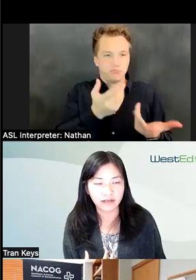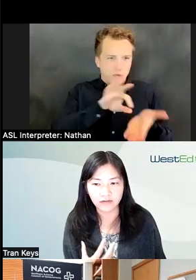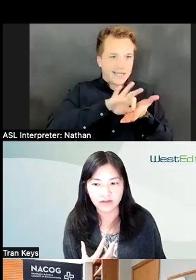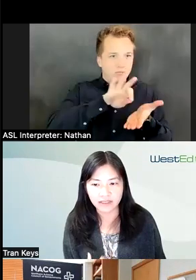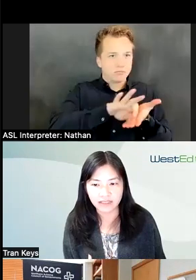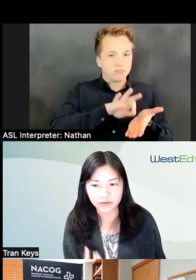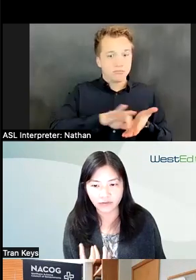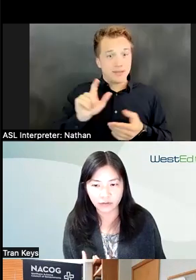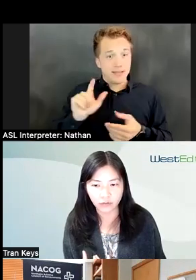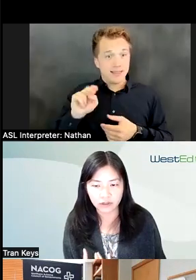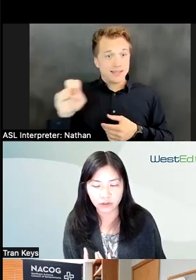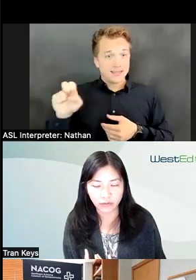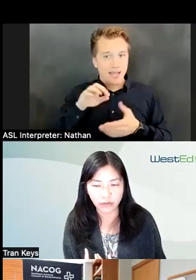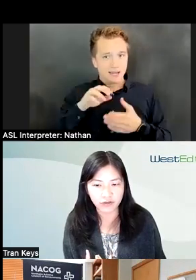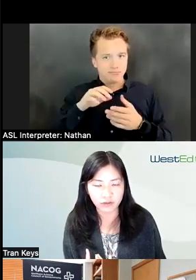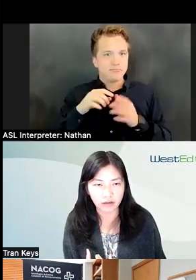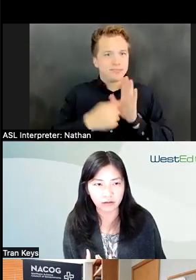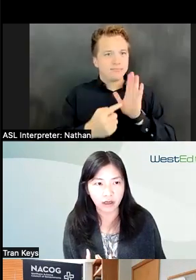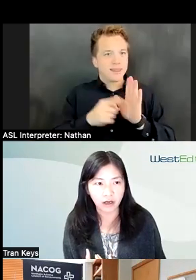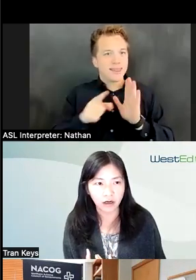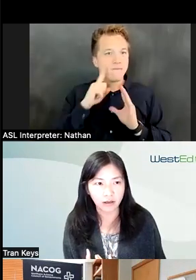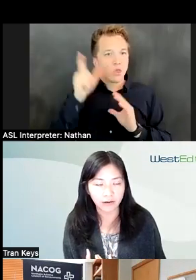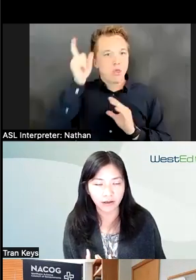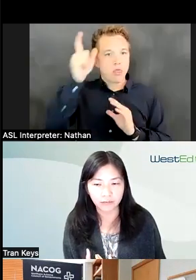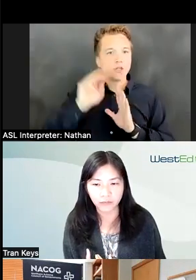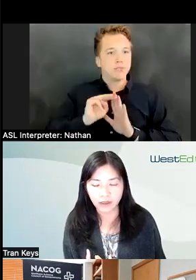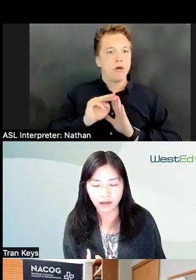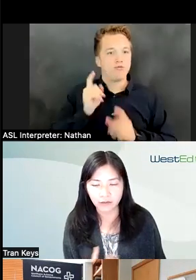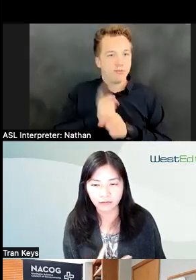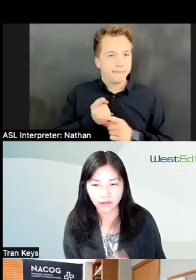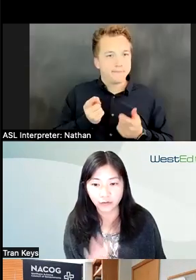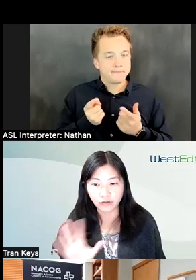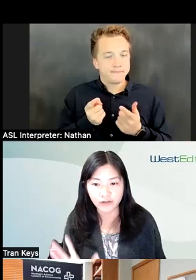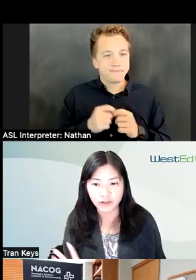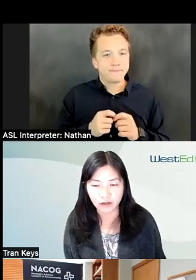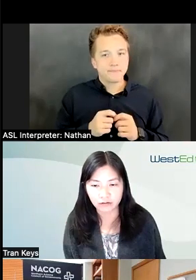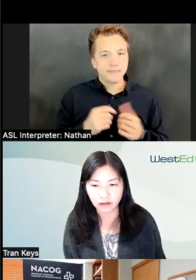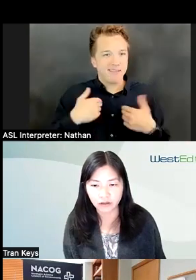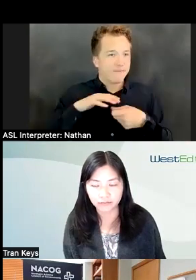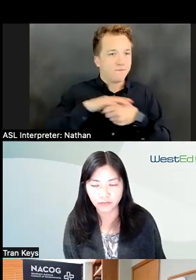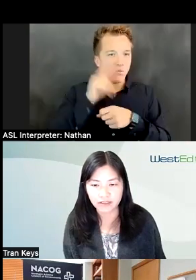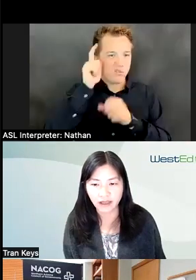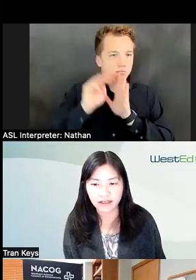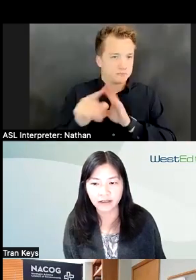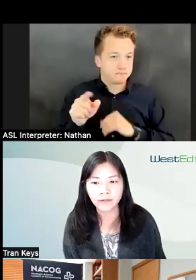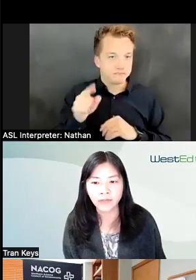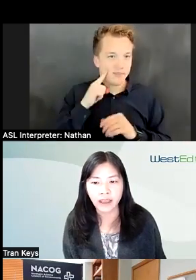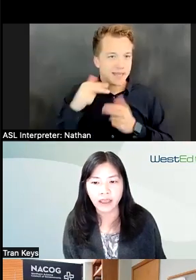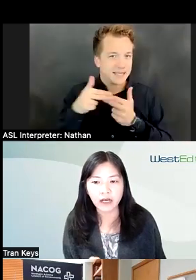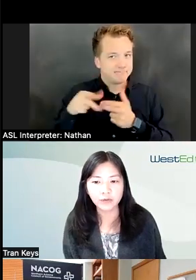Lenay gave us some examples about it when she went through the full logic model slide.